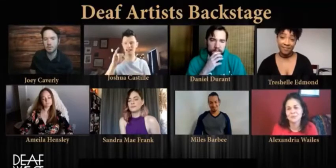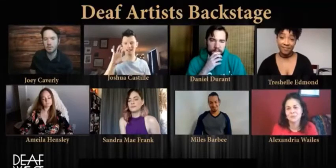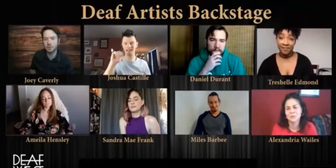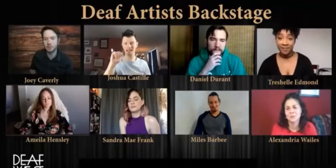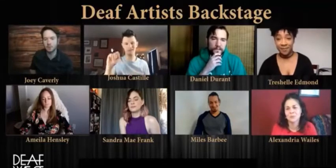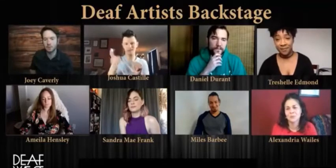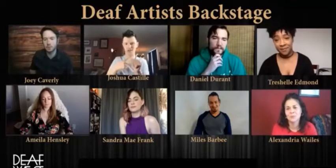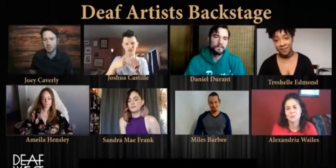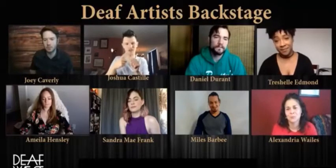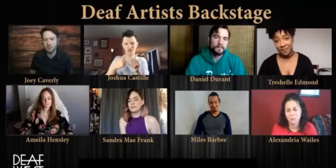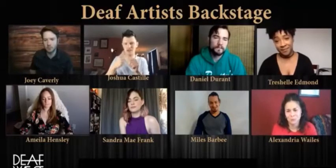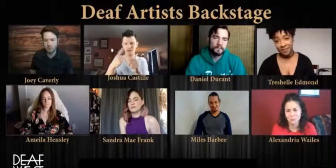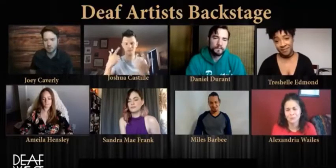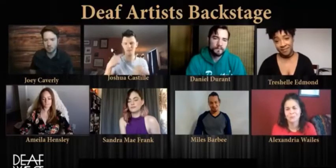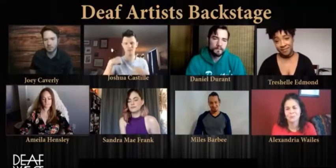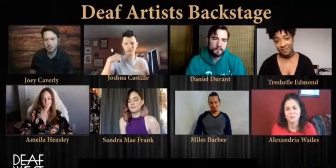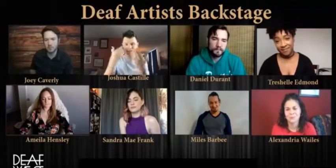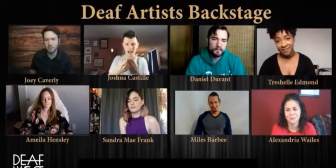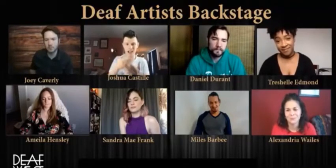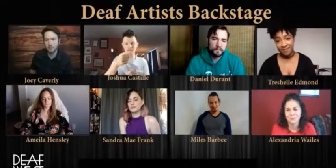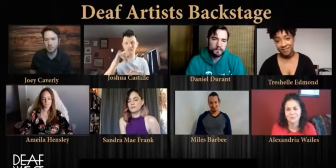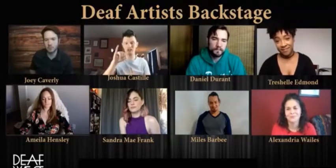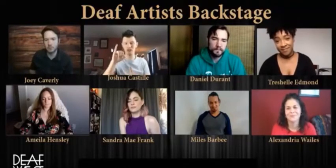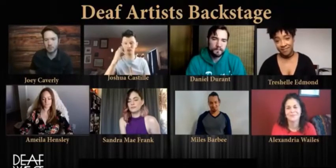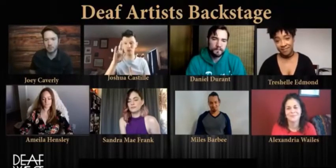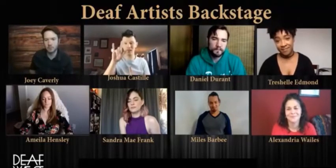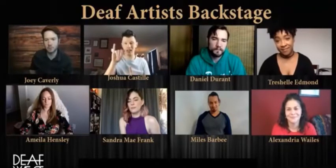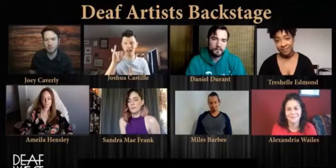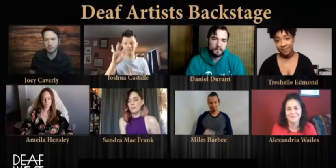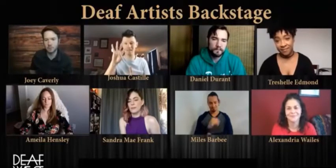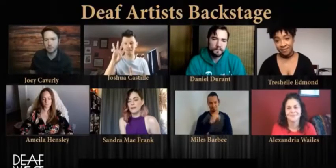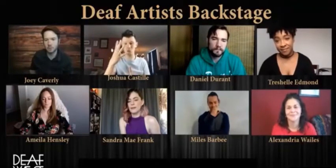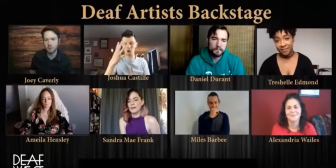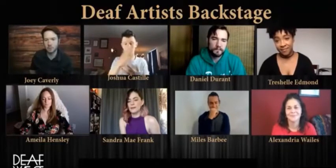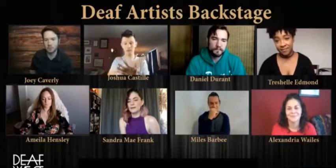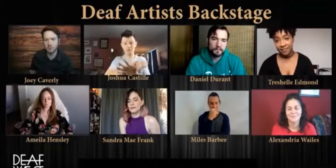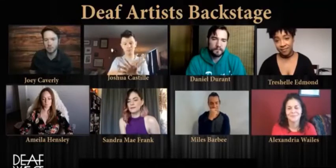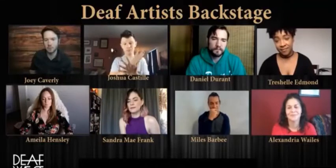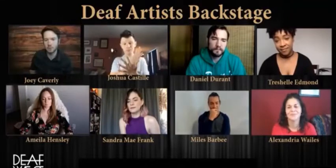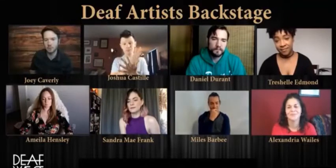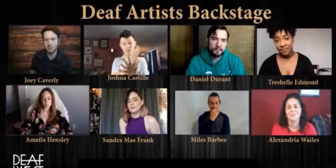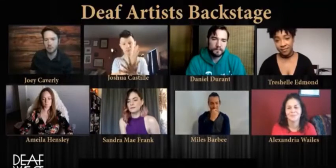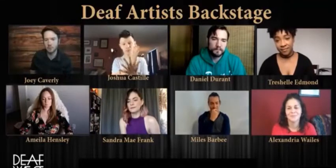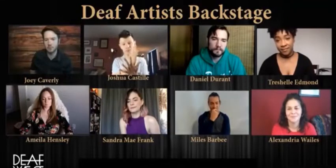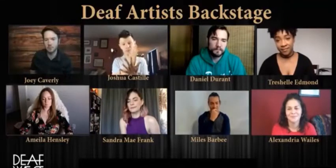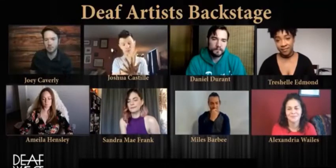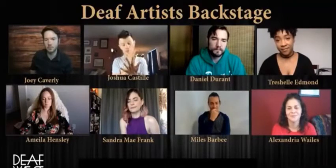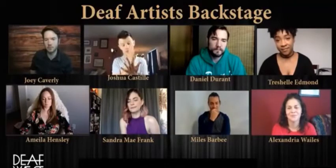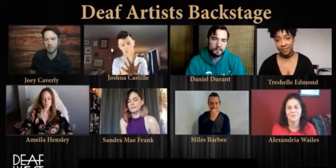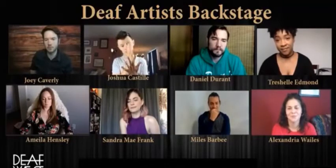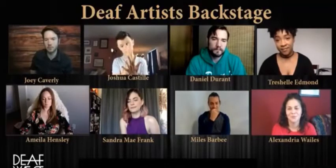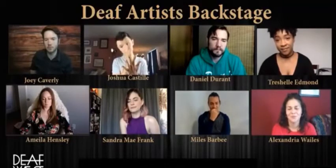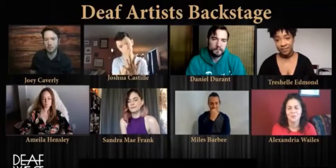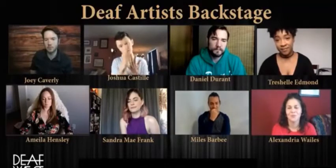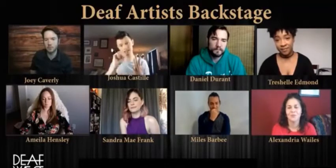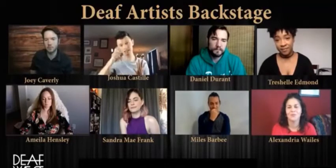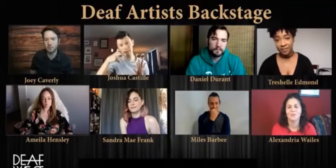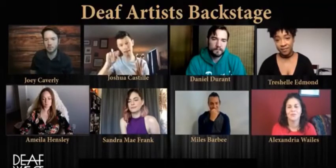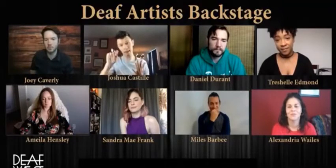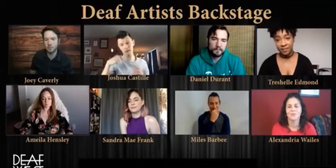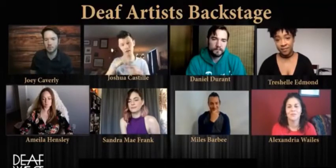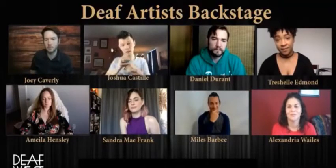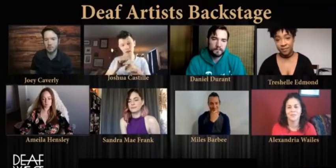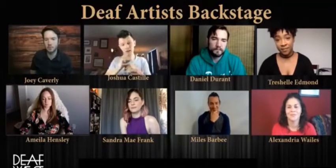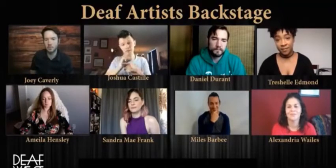When we were rehearsing for the first I.C.A., we got there the Fourth of July and rehearsed